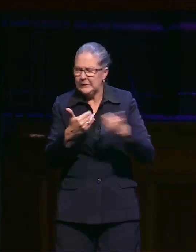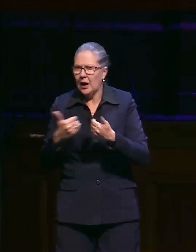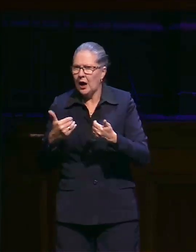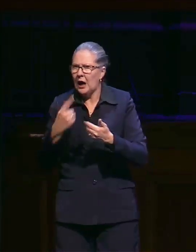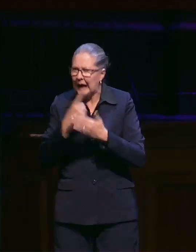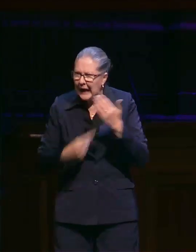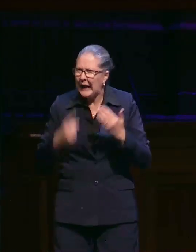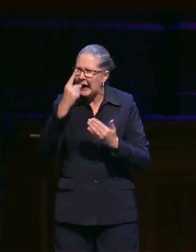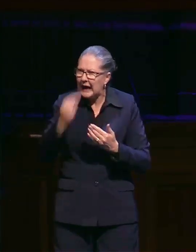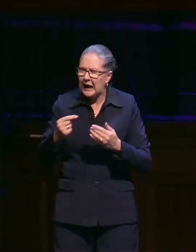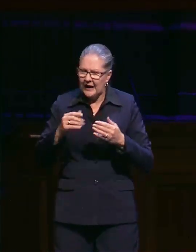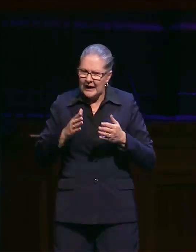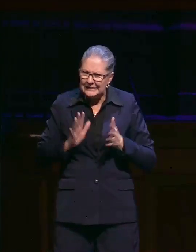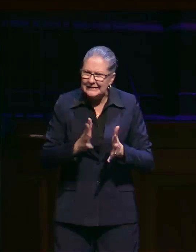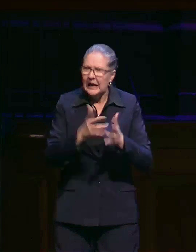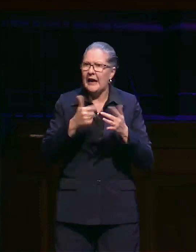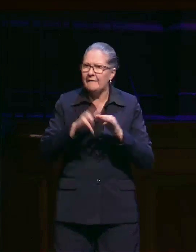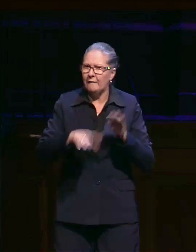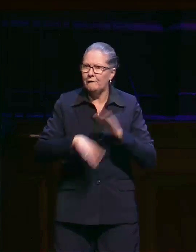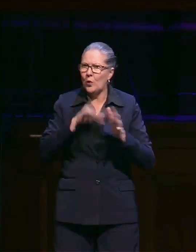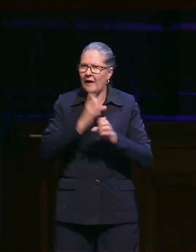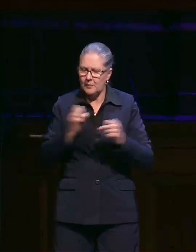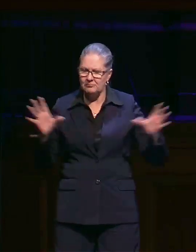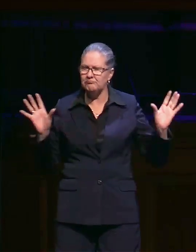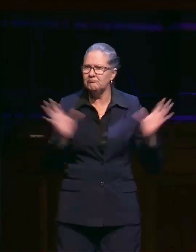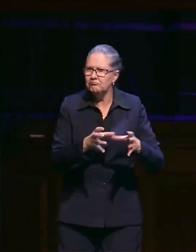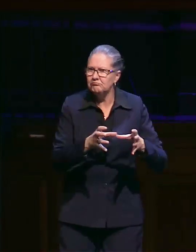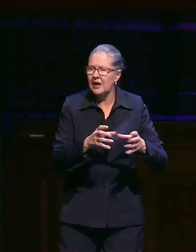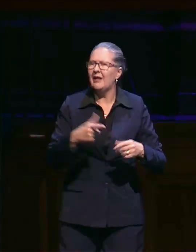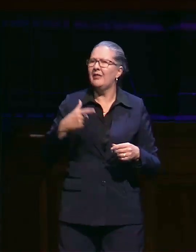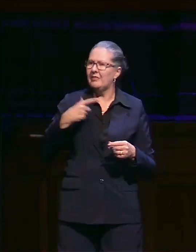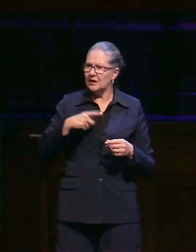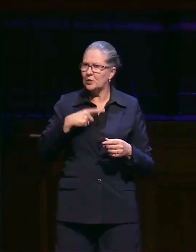them with a whole-of-government approach and that's why under these changes